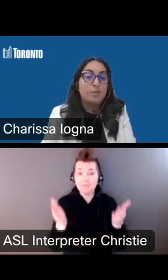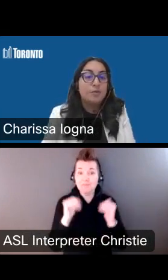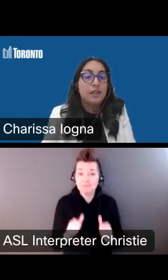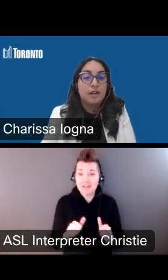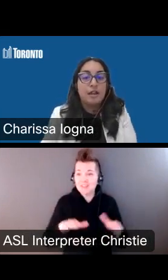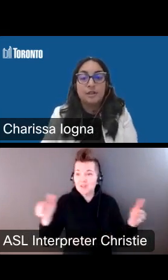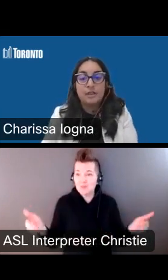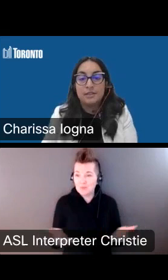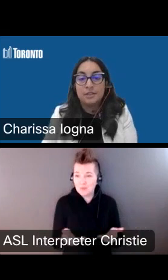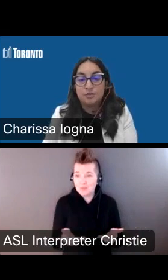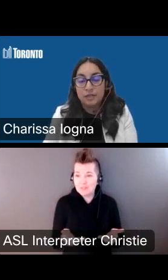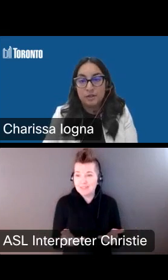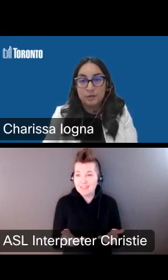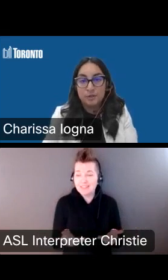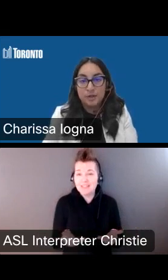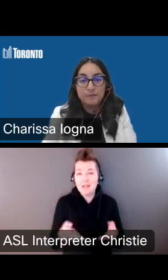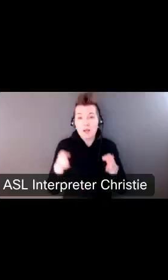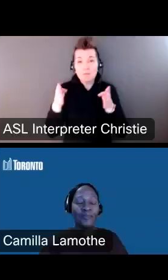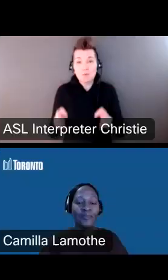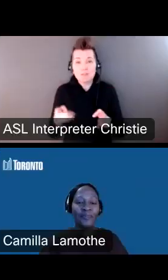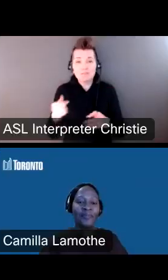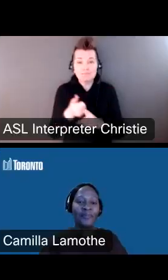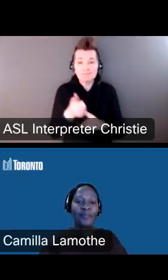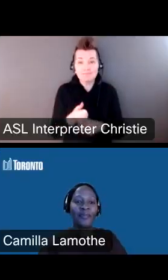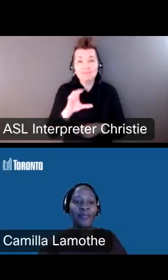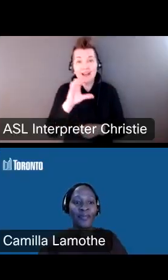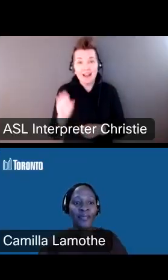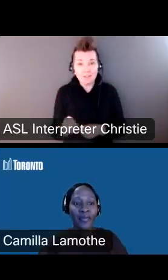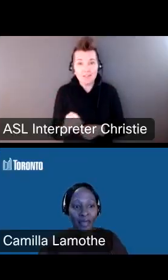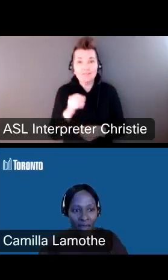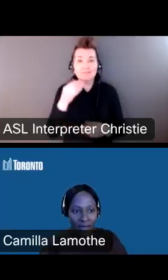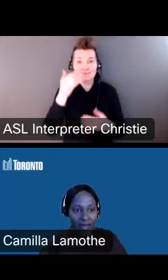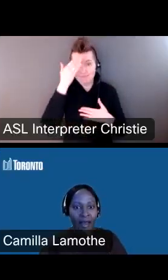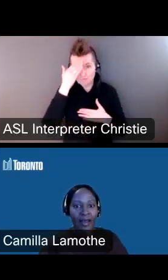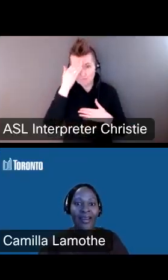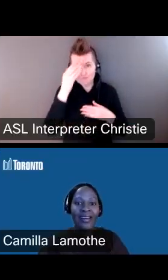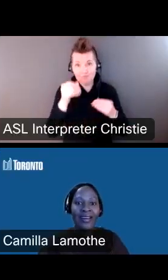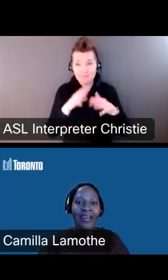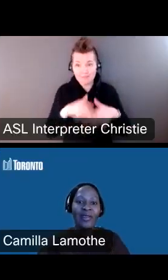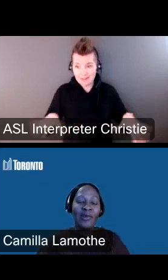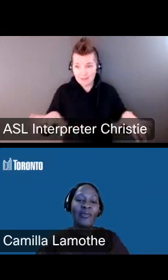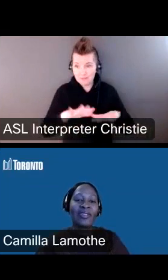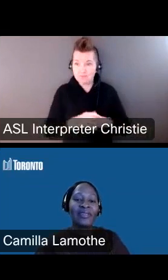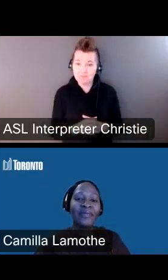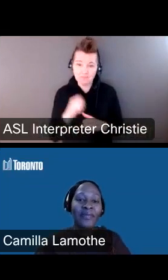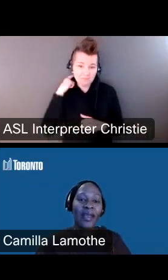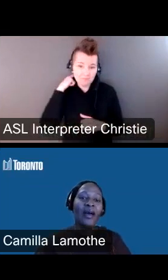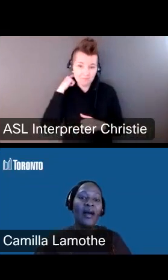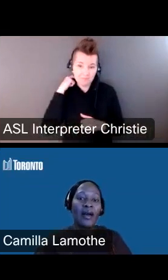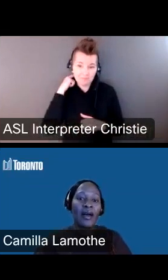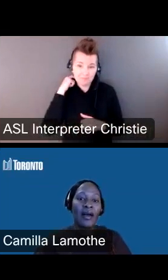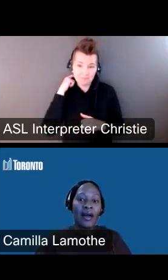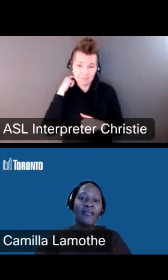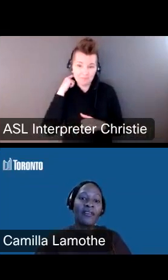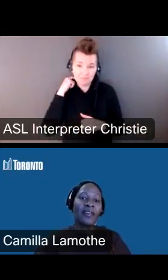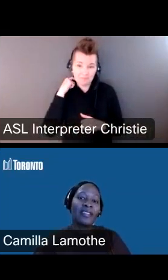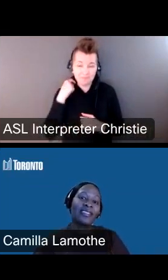our African Ancestral Acknowledgment.